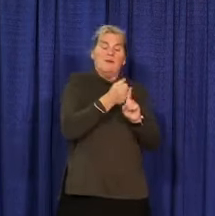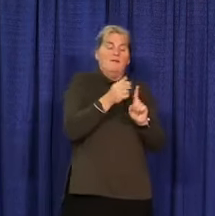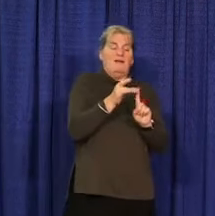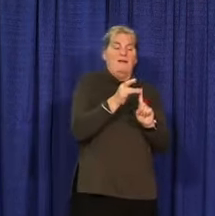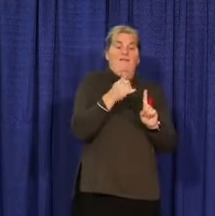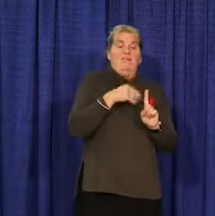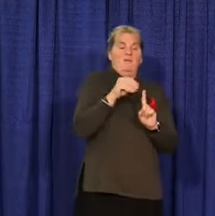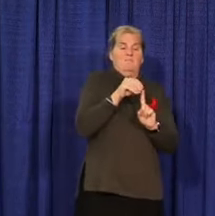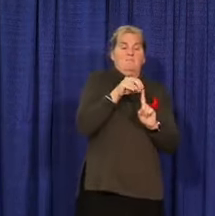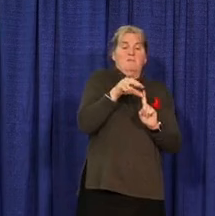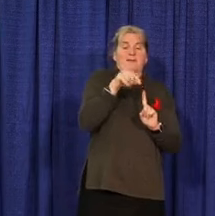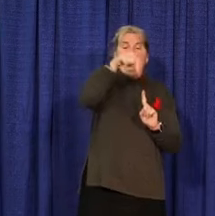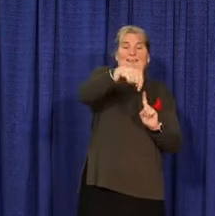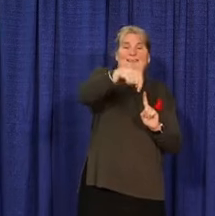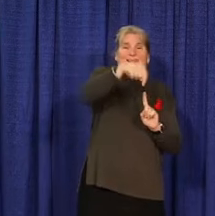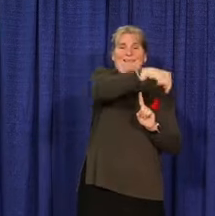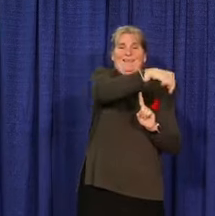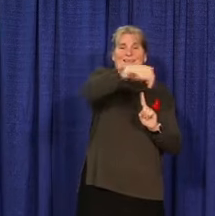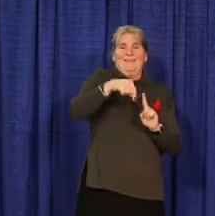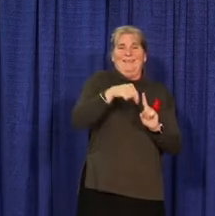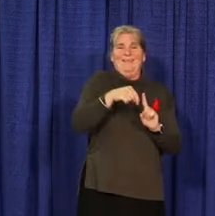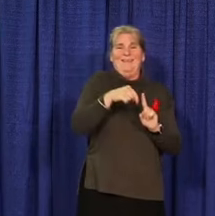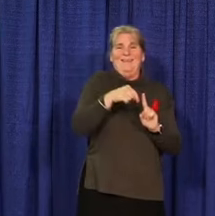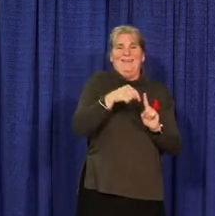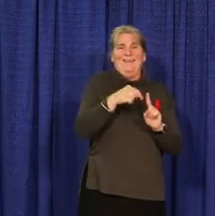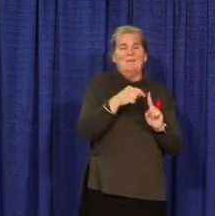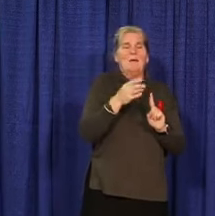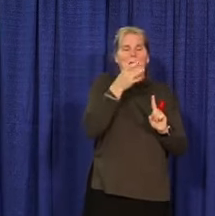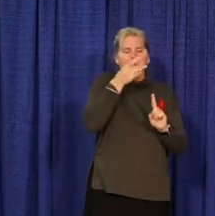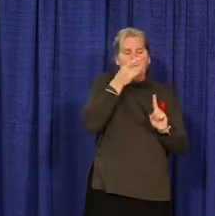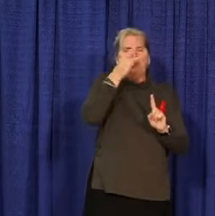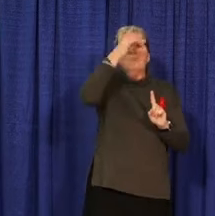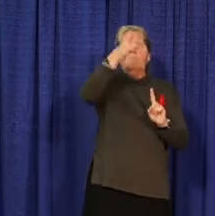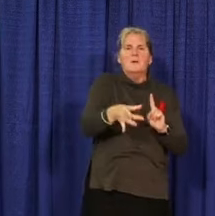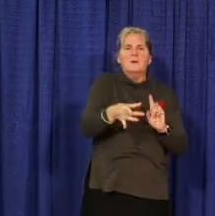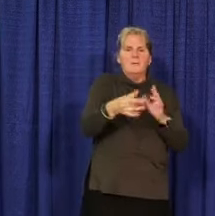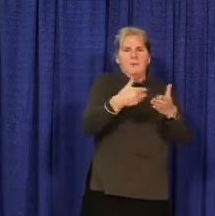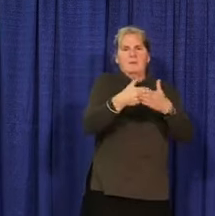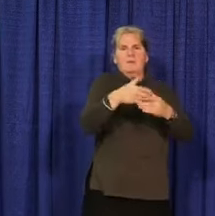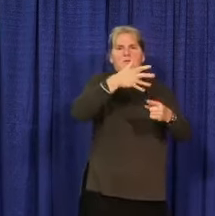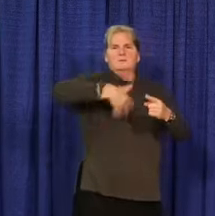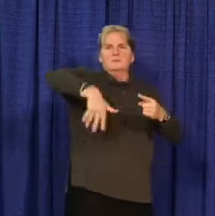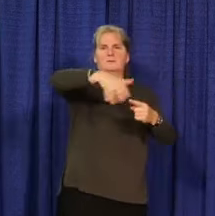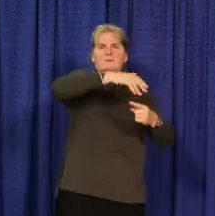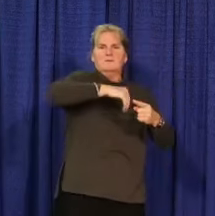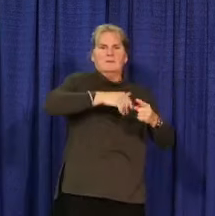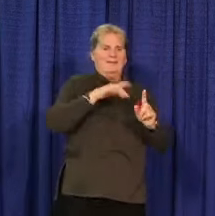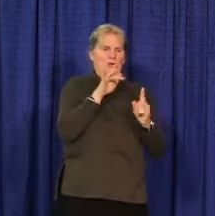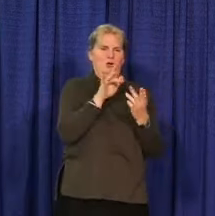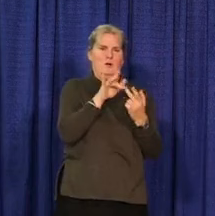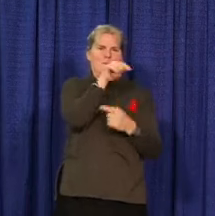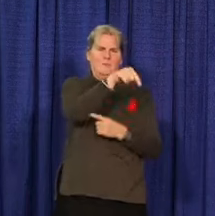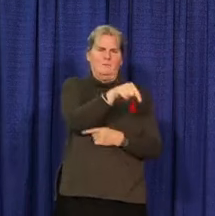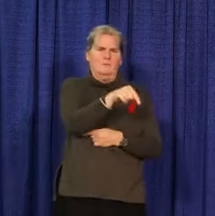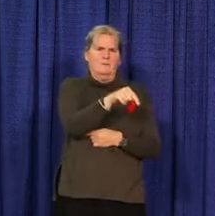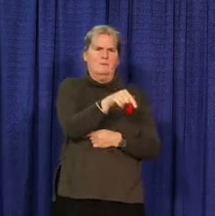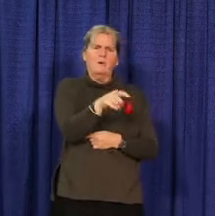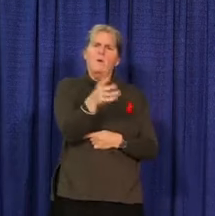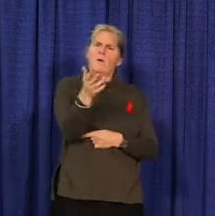been exposed to the case's respiratory droplets. People are asking why only